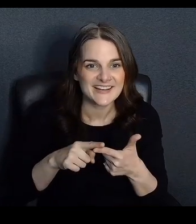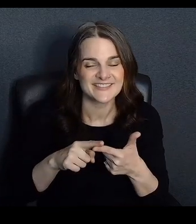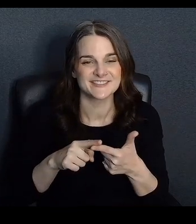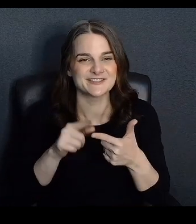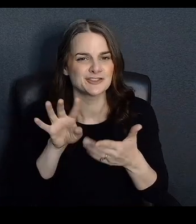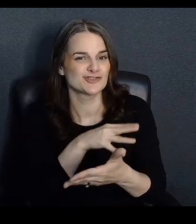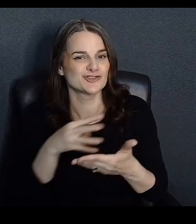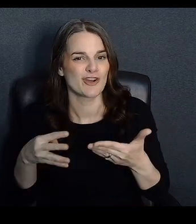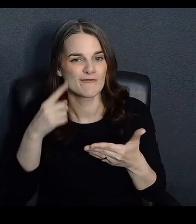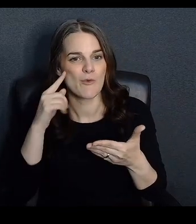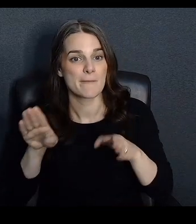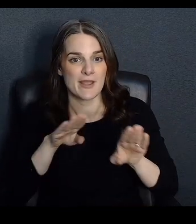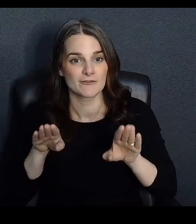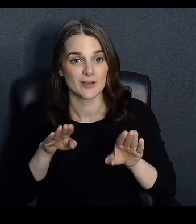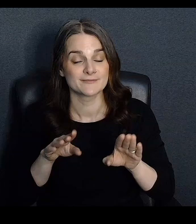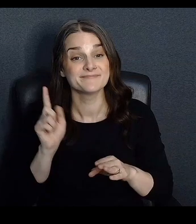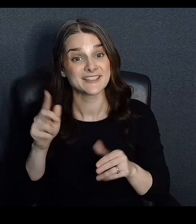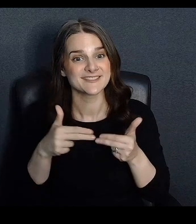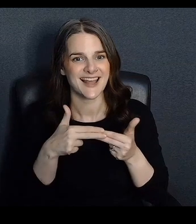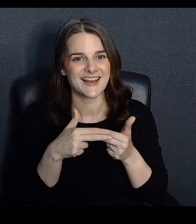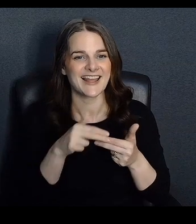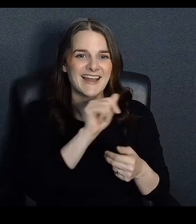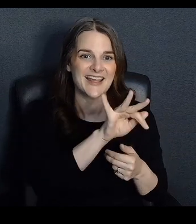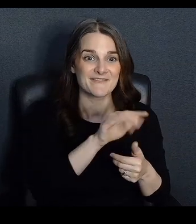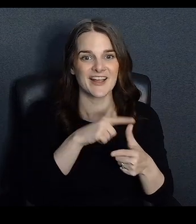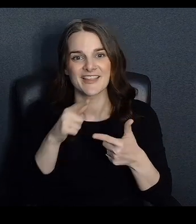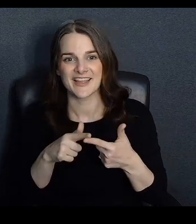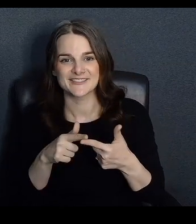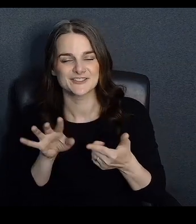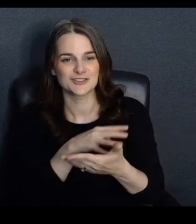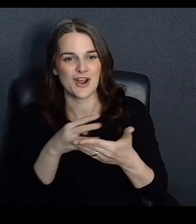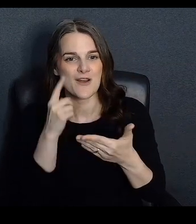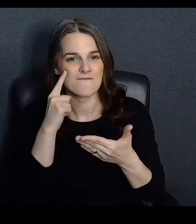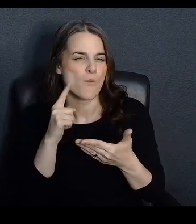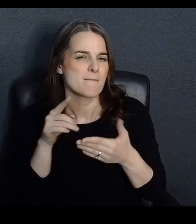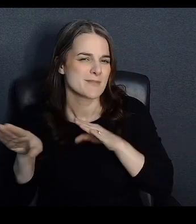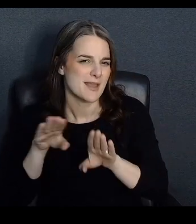Well, this slide is an if-then chart for the behavior of a piece of technology.